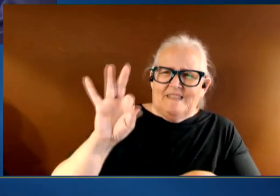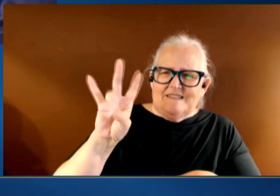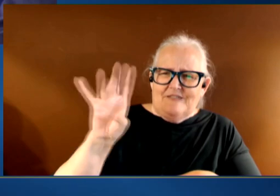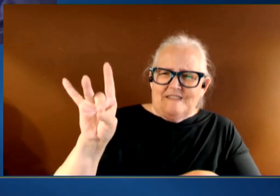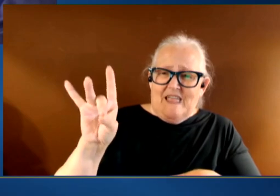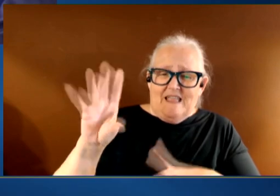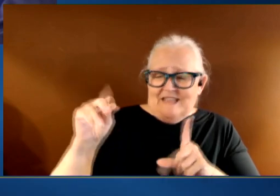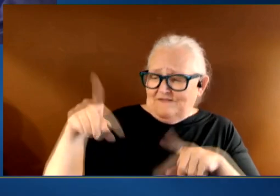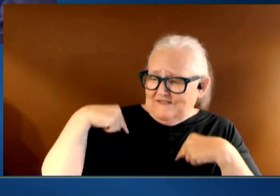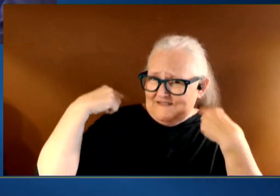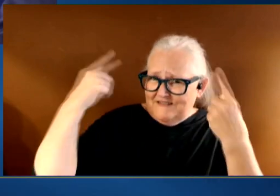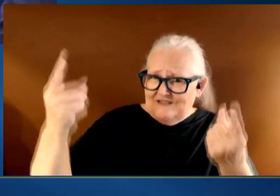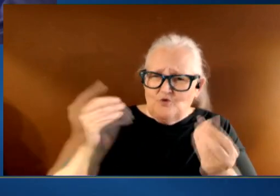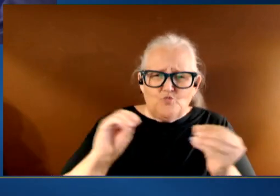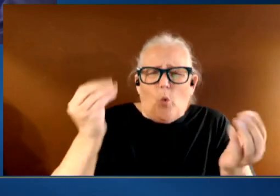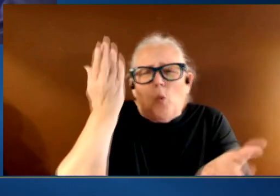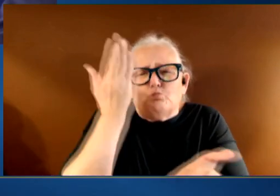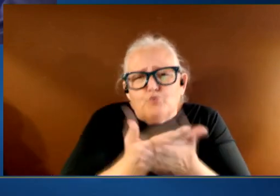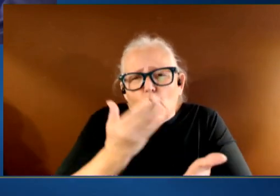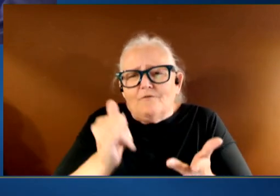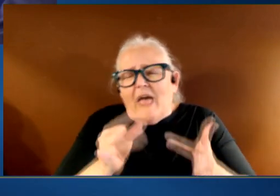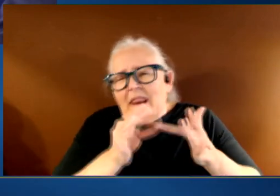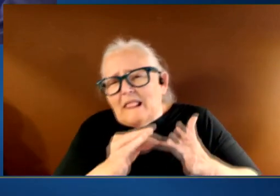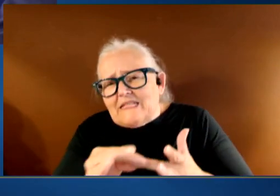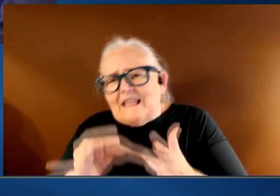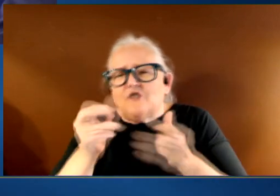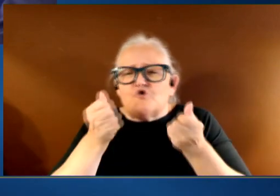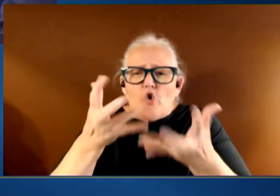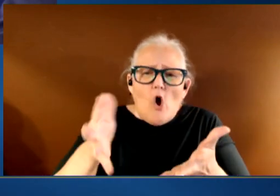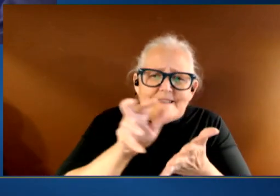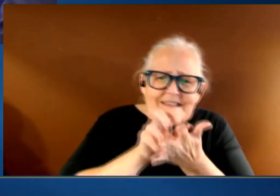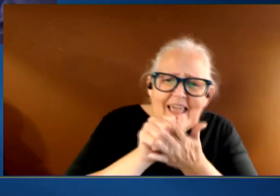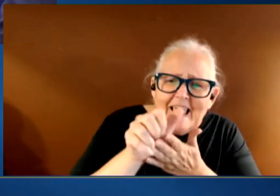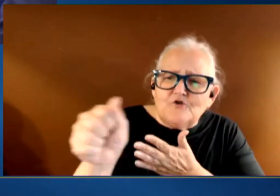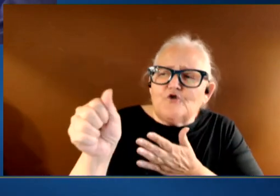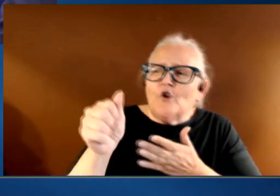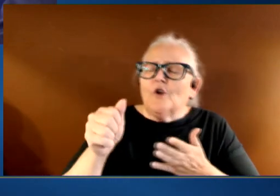Hydroxyurea and leukemia development or any type of cancer development. It -- study after study,